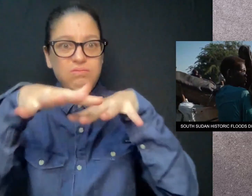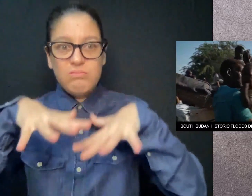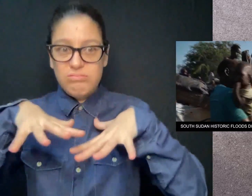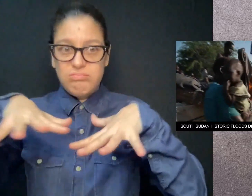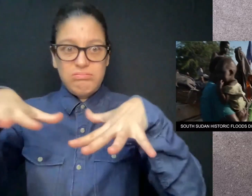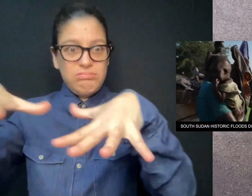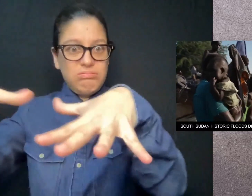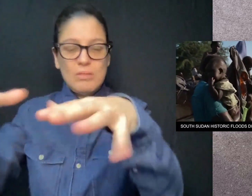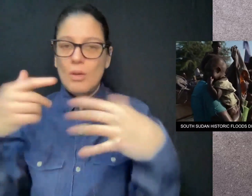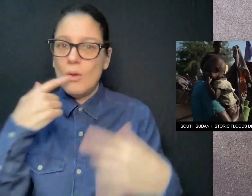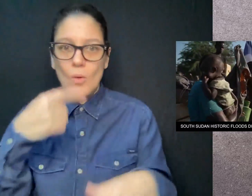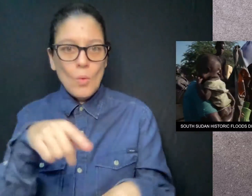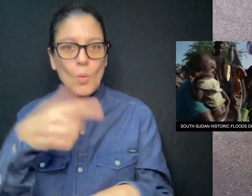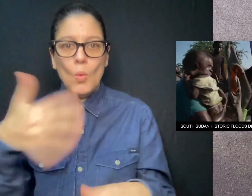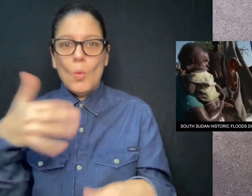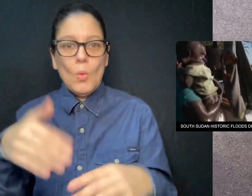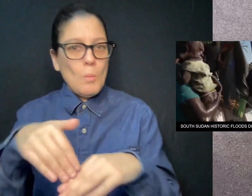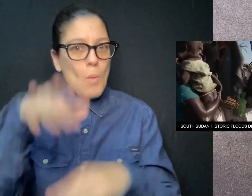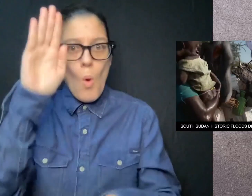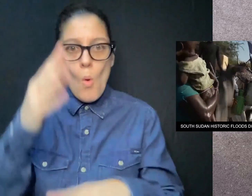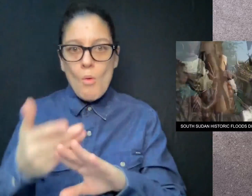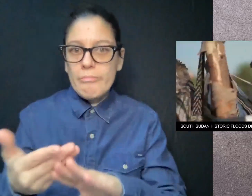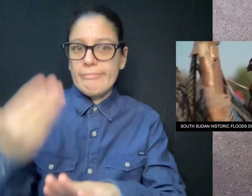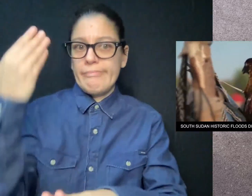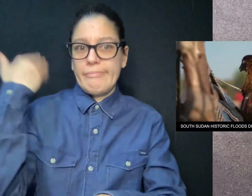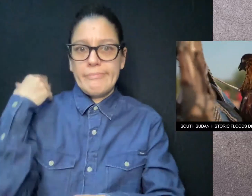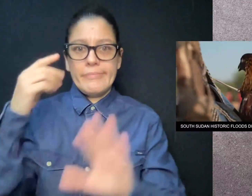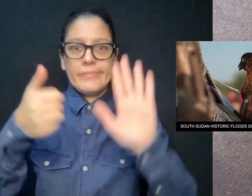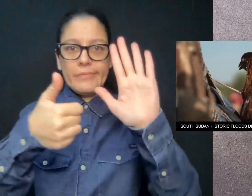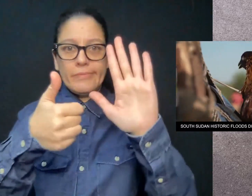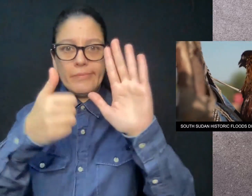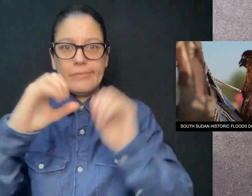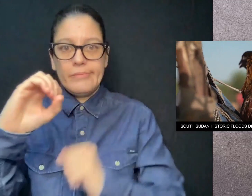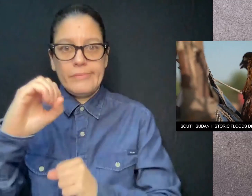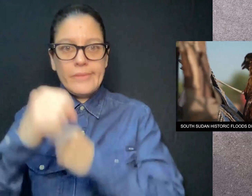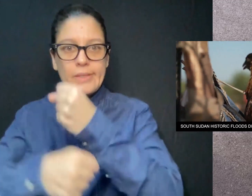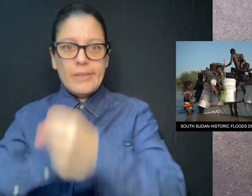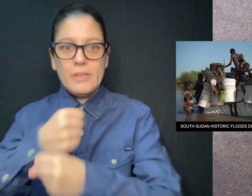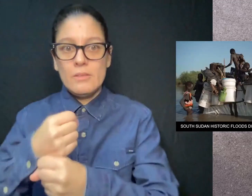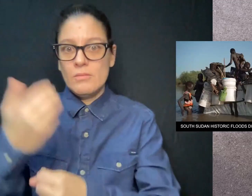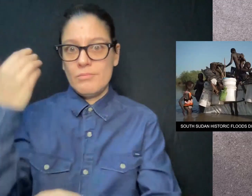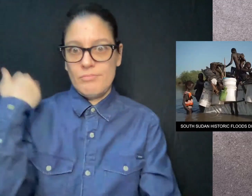has been impacted by the floods the worst flooding in nearly 60 years